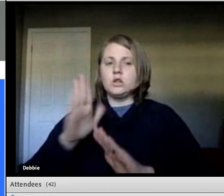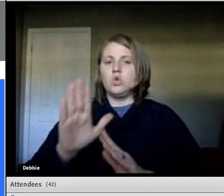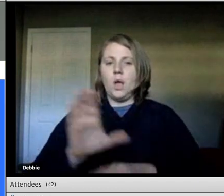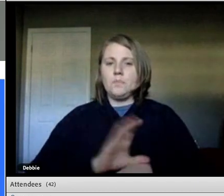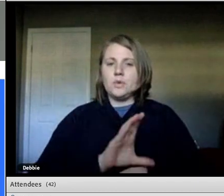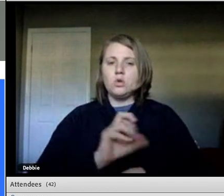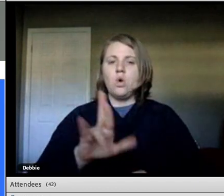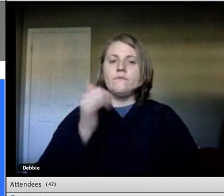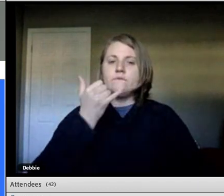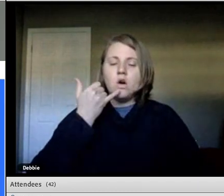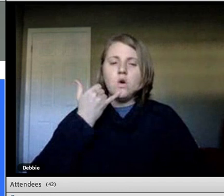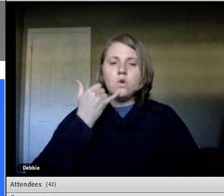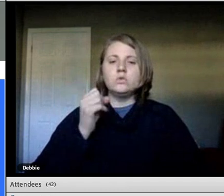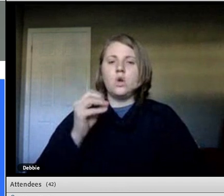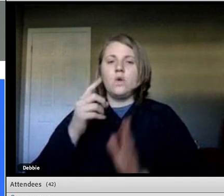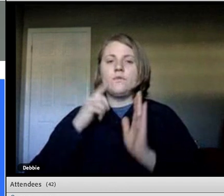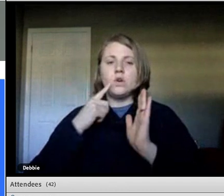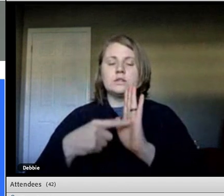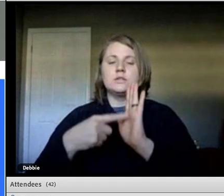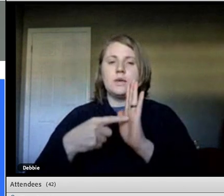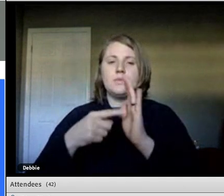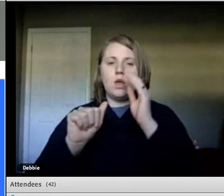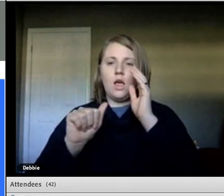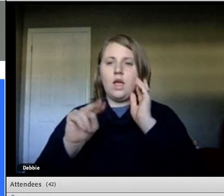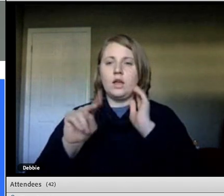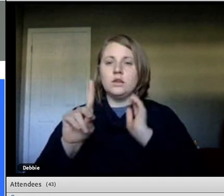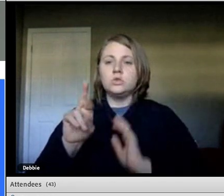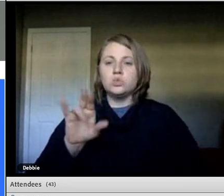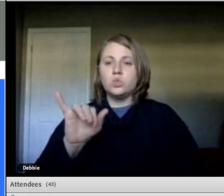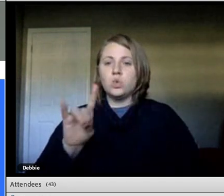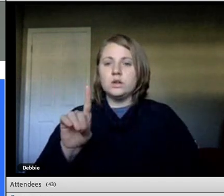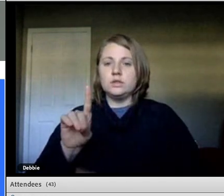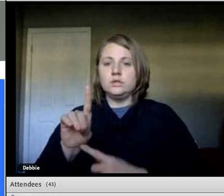so for example, Android. How many of you have Android phones?